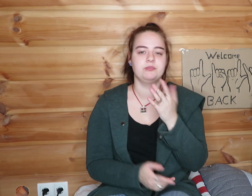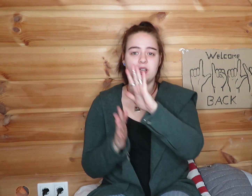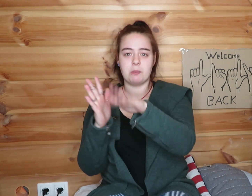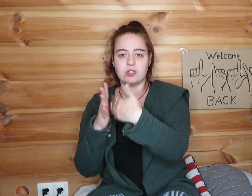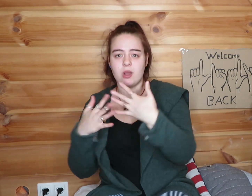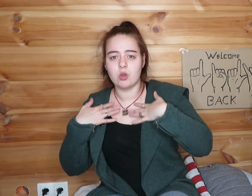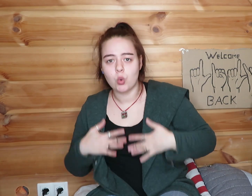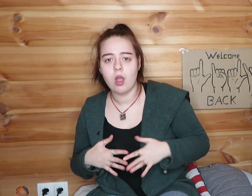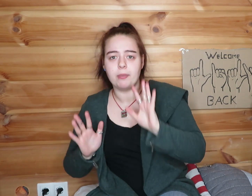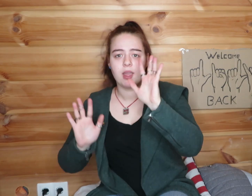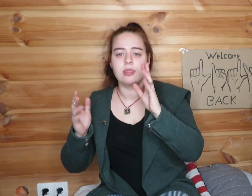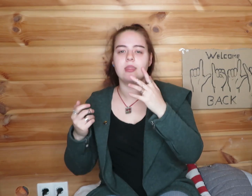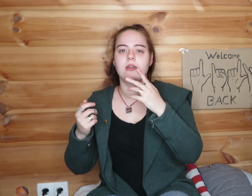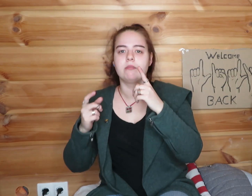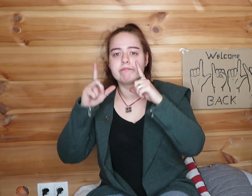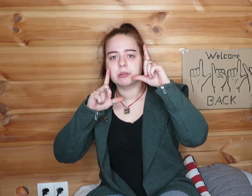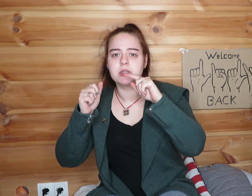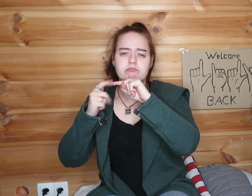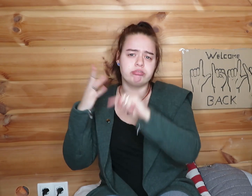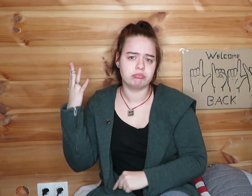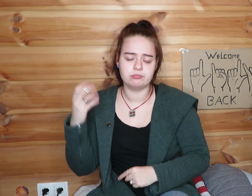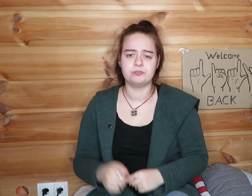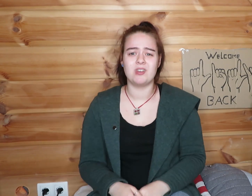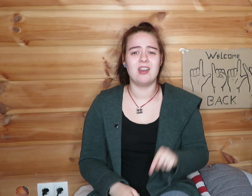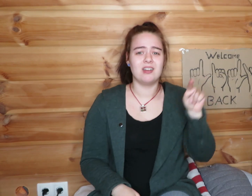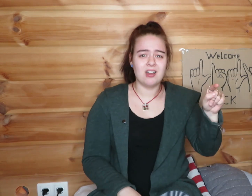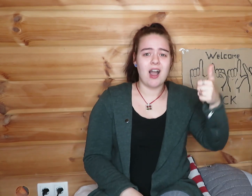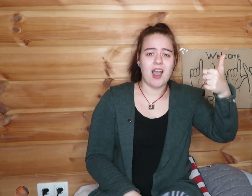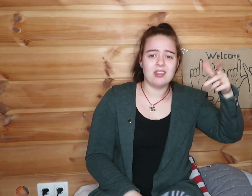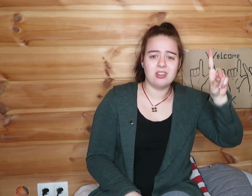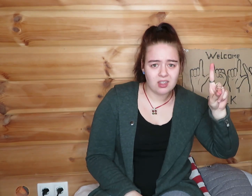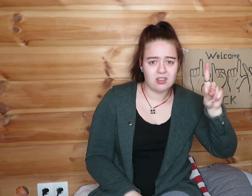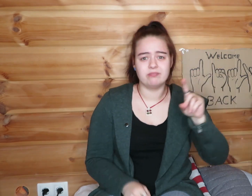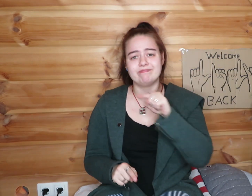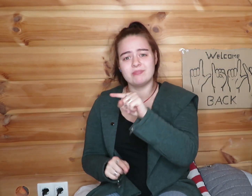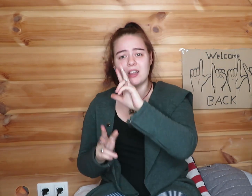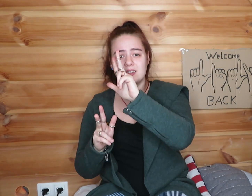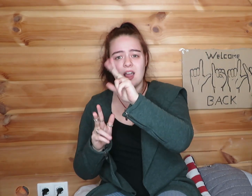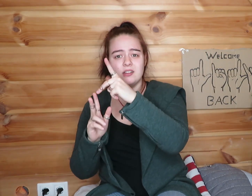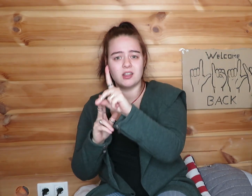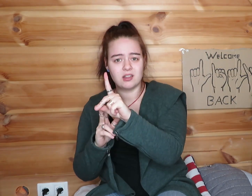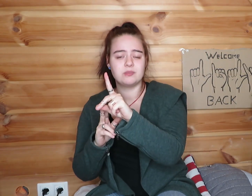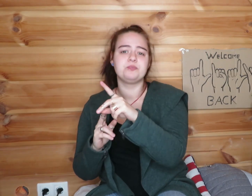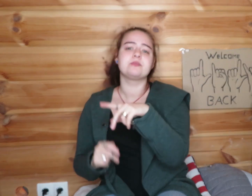Tools in sign language are: body, hands, facial expressions etc. Spoken Languages are 1D. Sign Language is 3D.